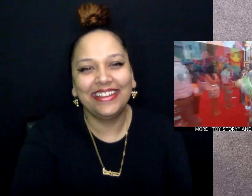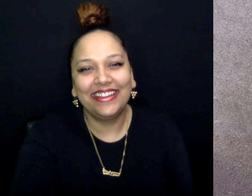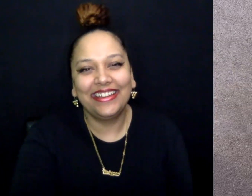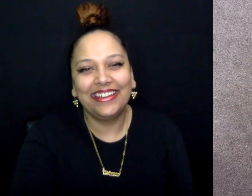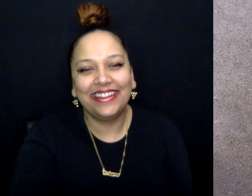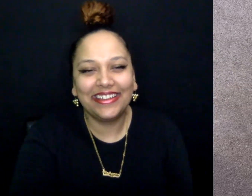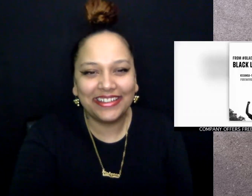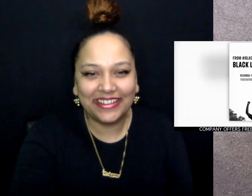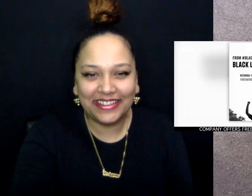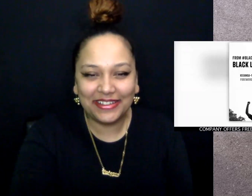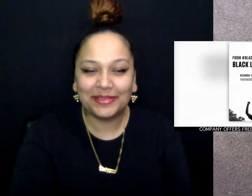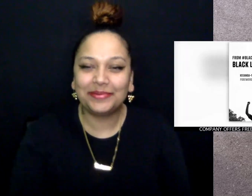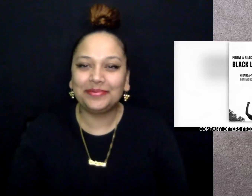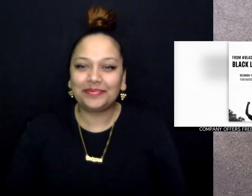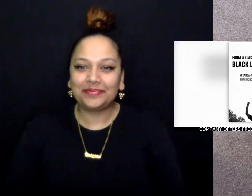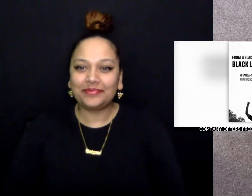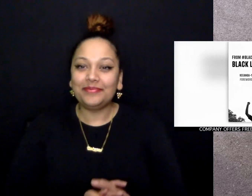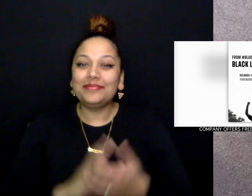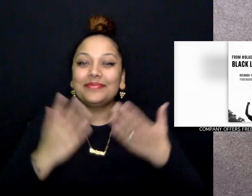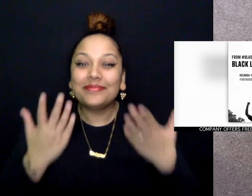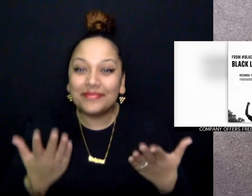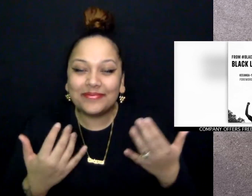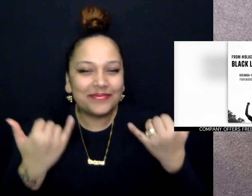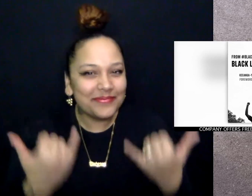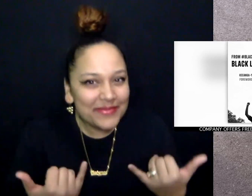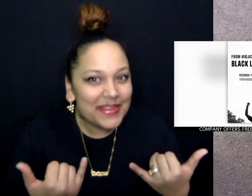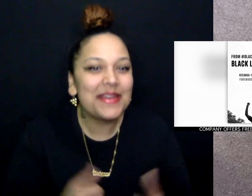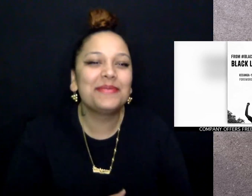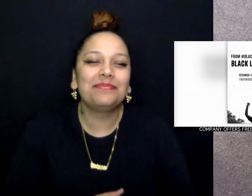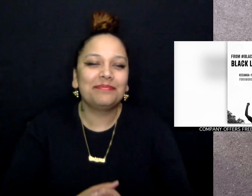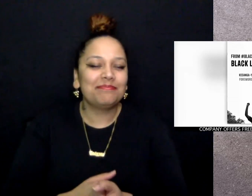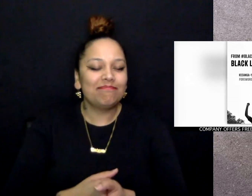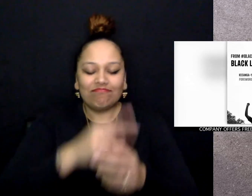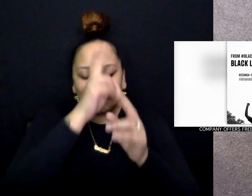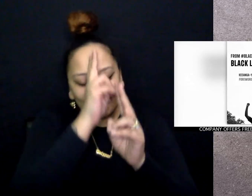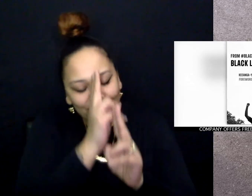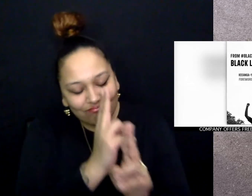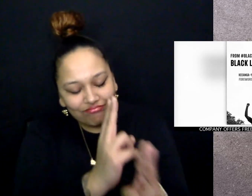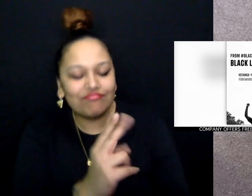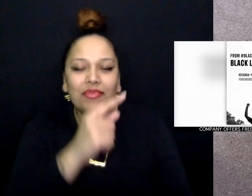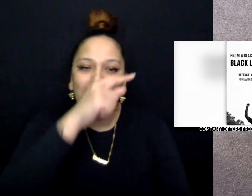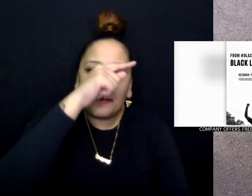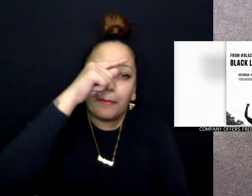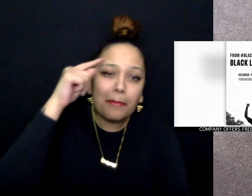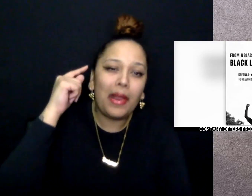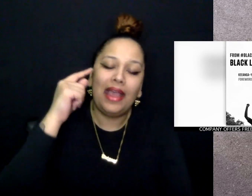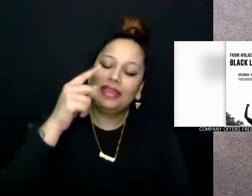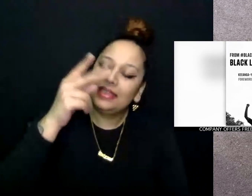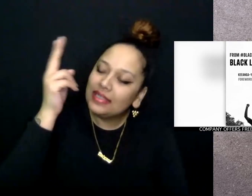Rich Rose to Fame in the 1970s and 1980s as a child.